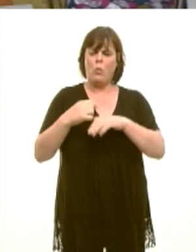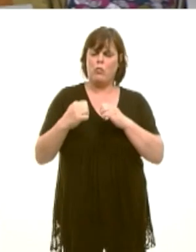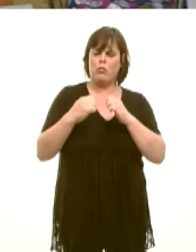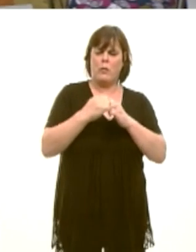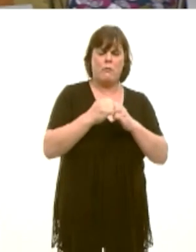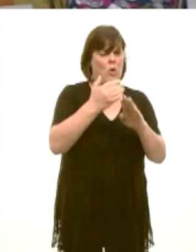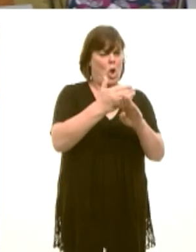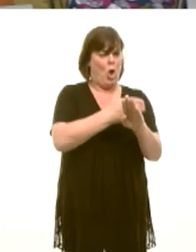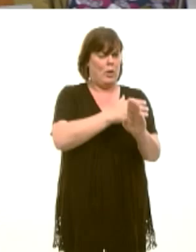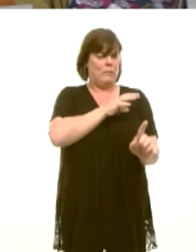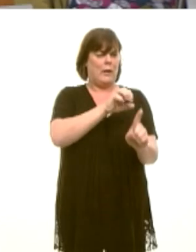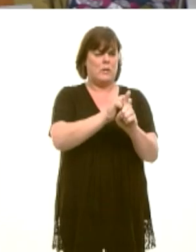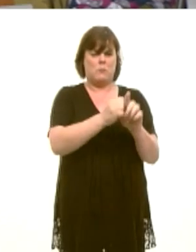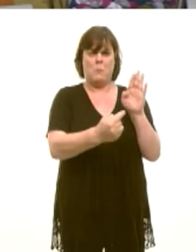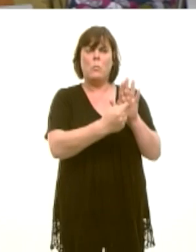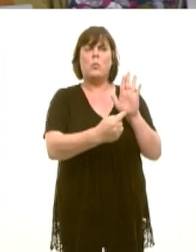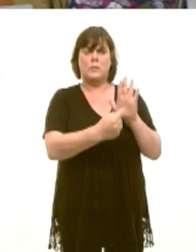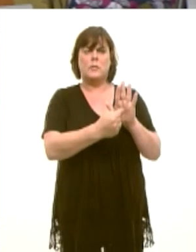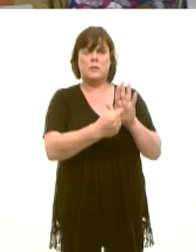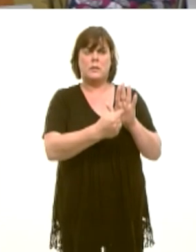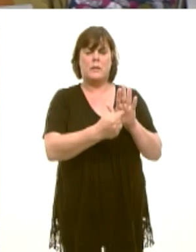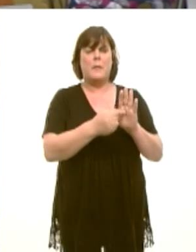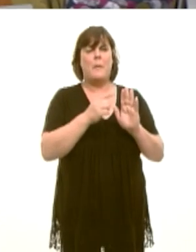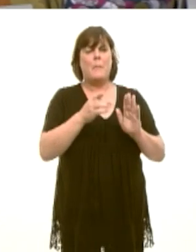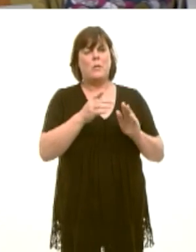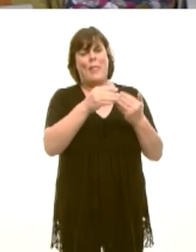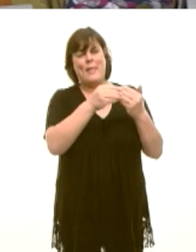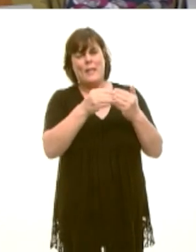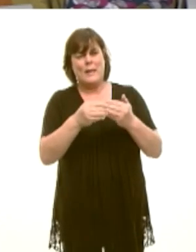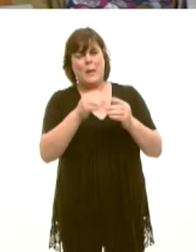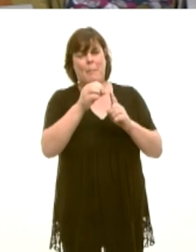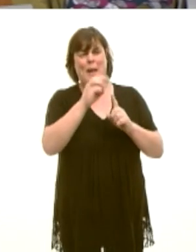is important. But I have to say to the leader of Plaid Cymru, not having a target in terms